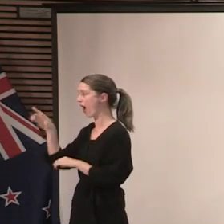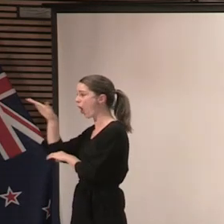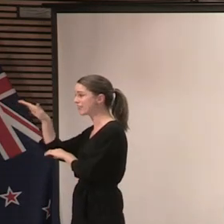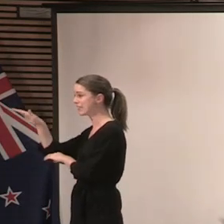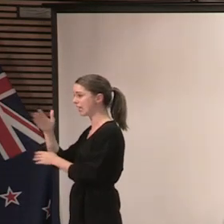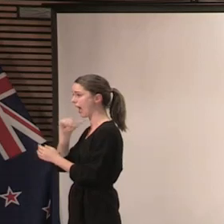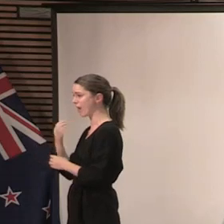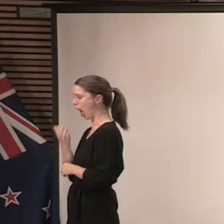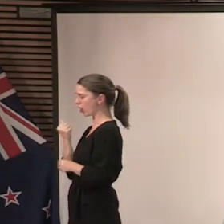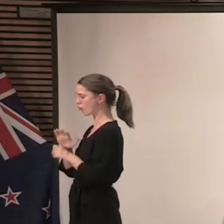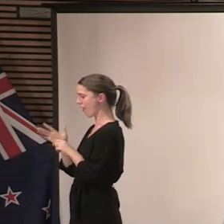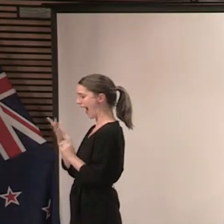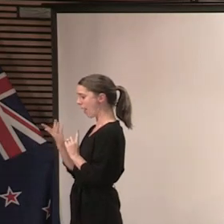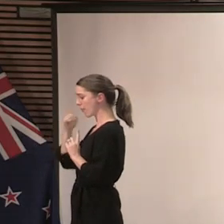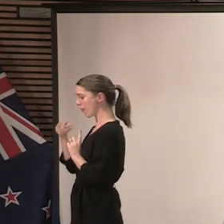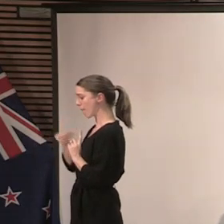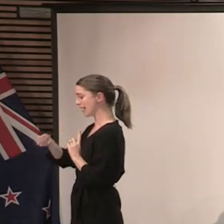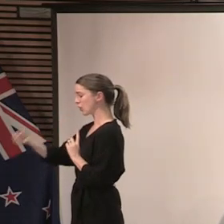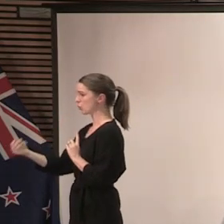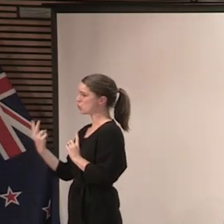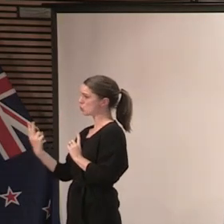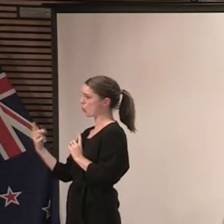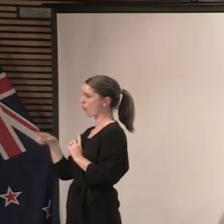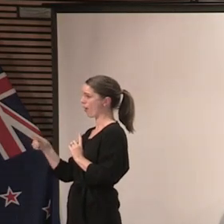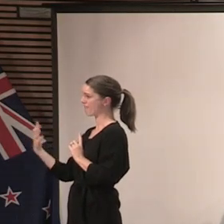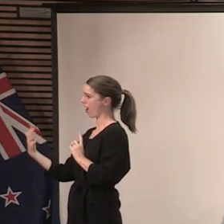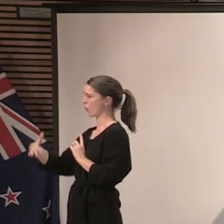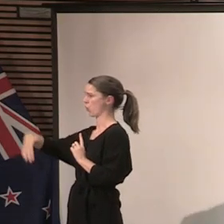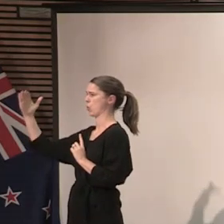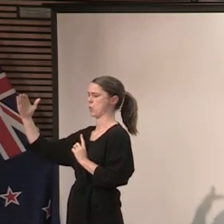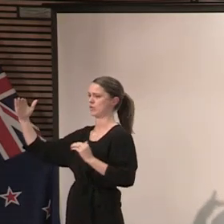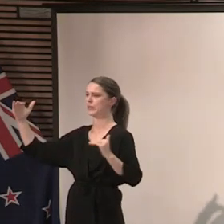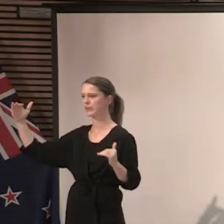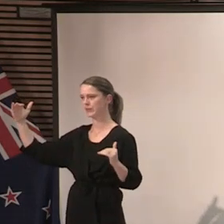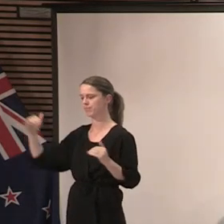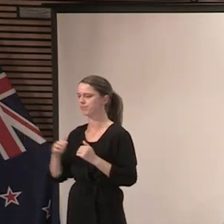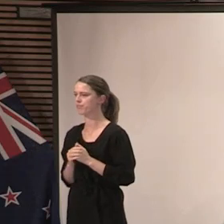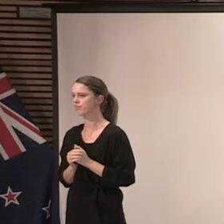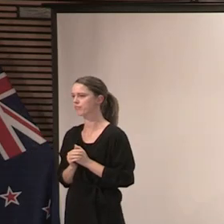than half a person each.